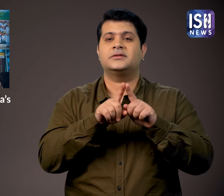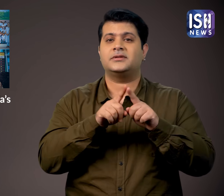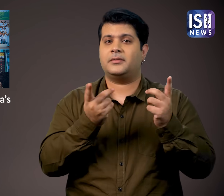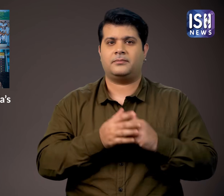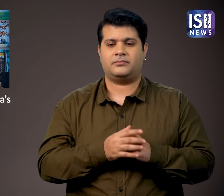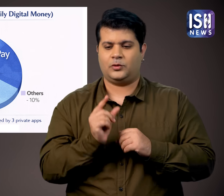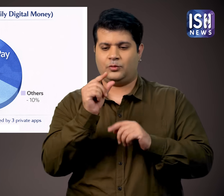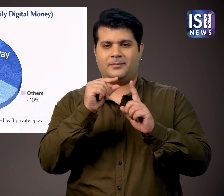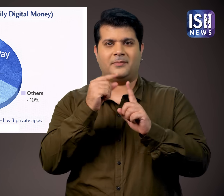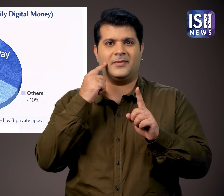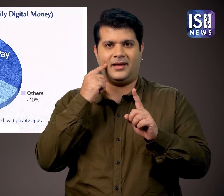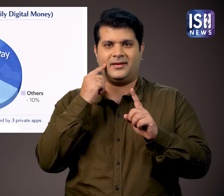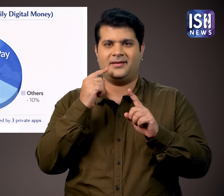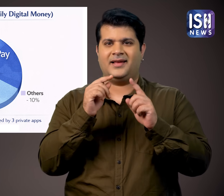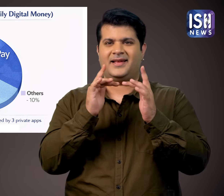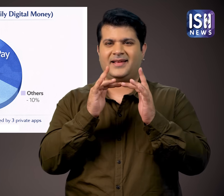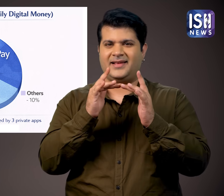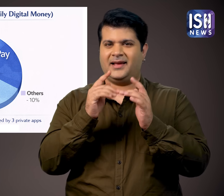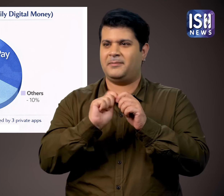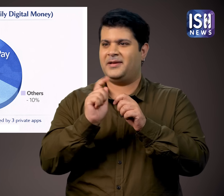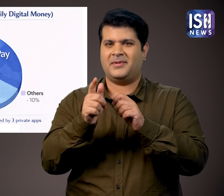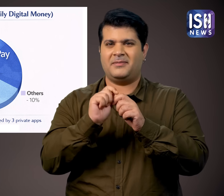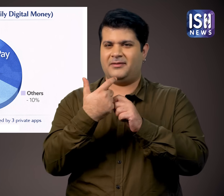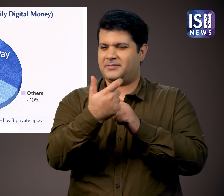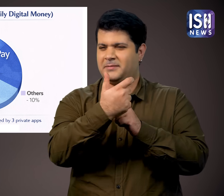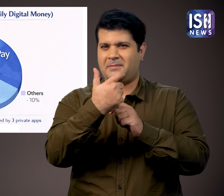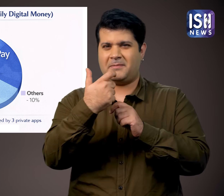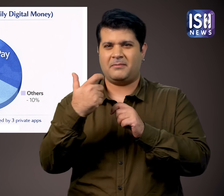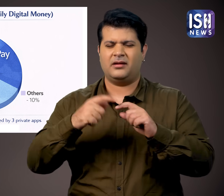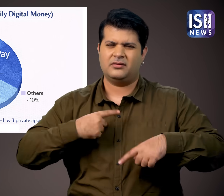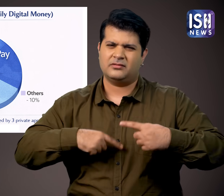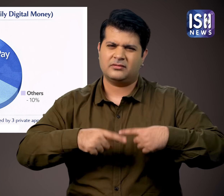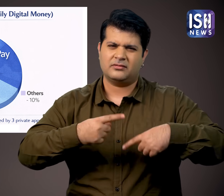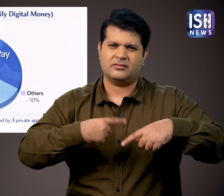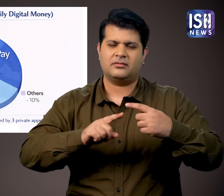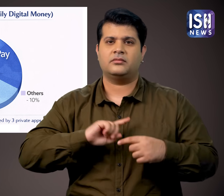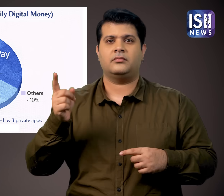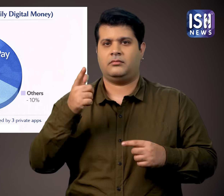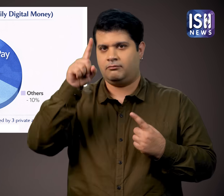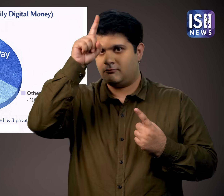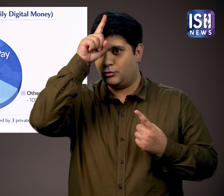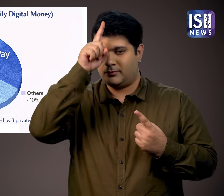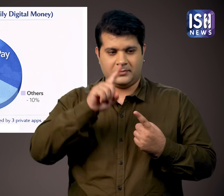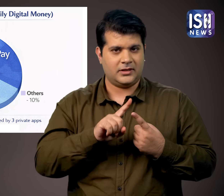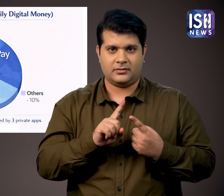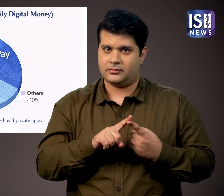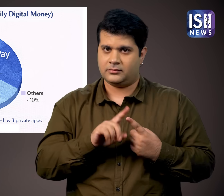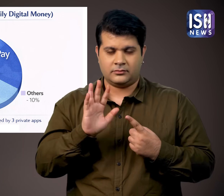Similarly, the most commonly used UPI payment app is PhonePe.